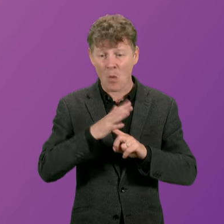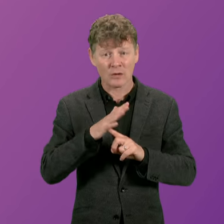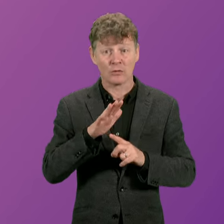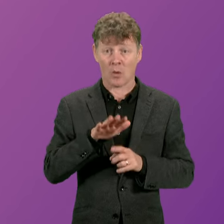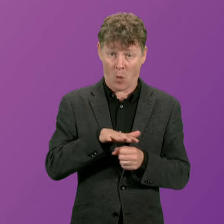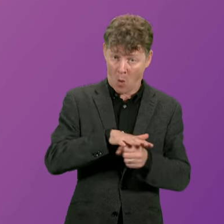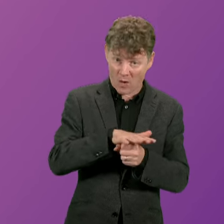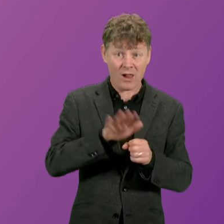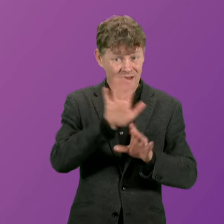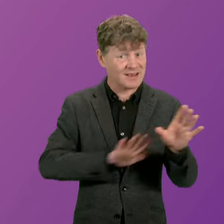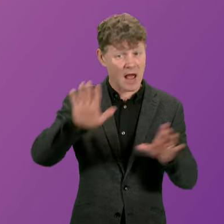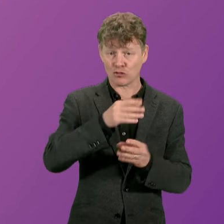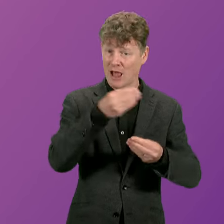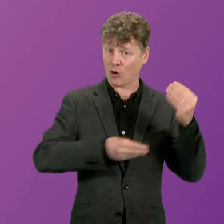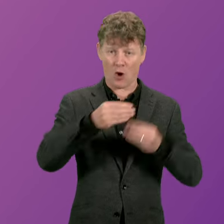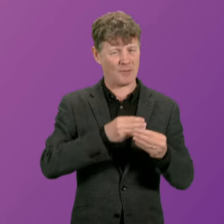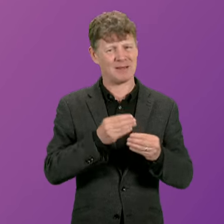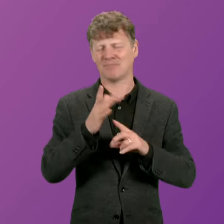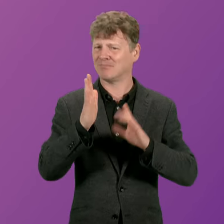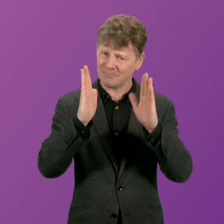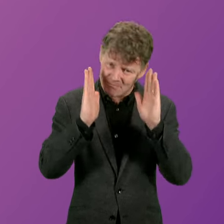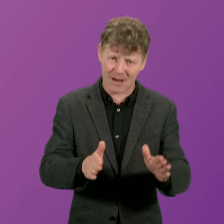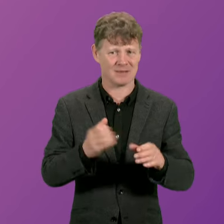it is vital that we do all that we can to secure a sustainable future for the